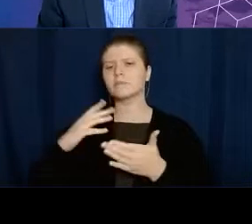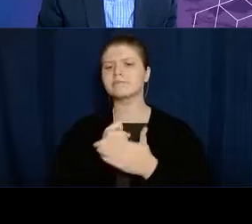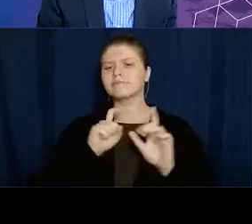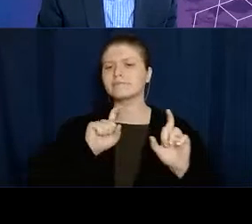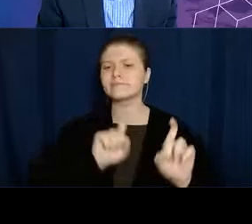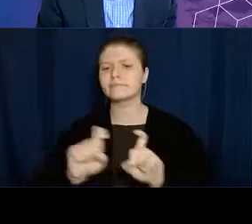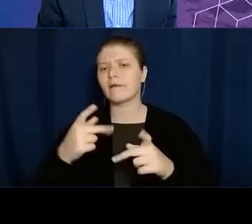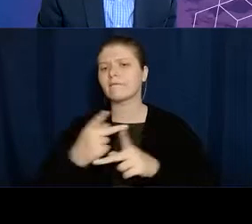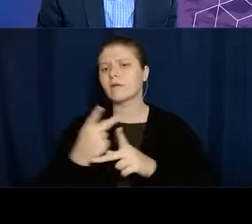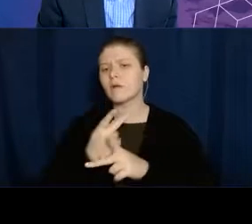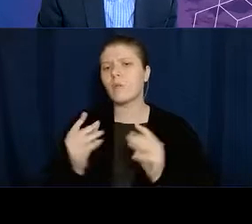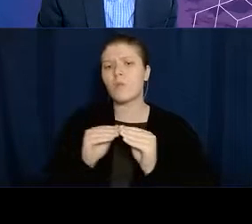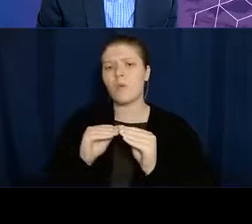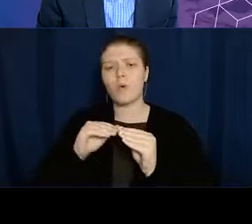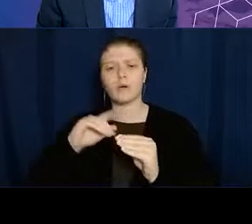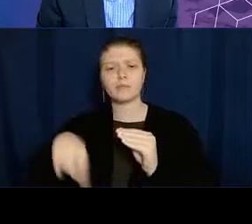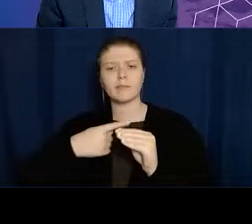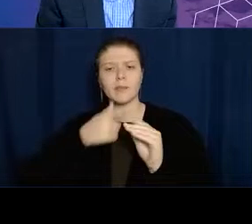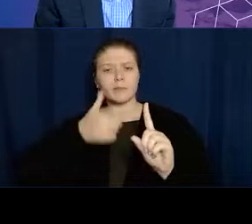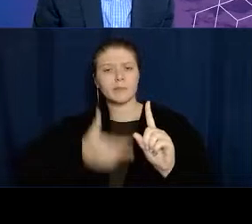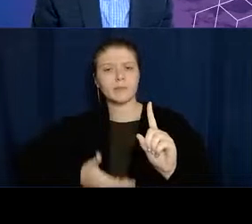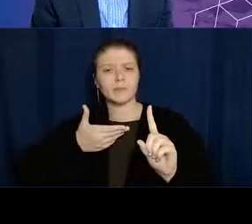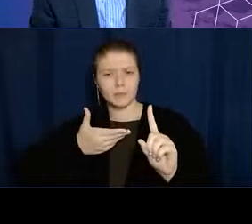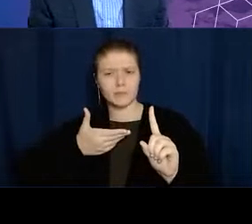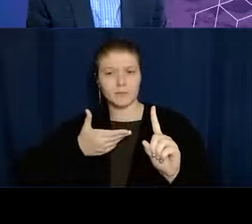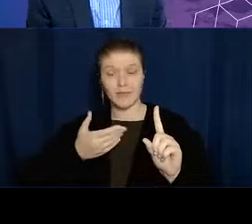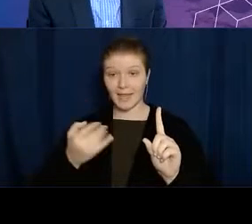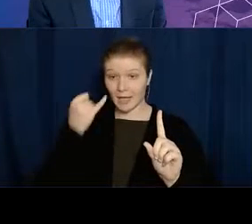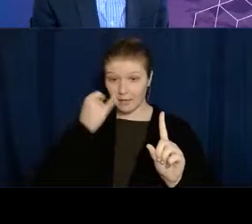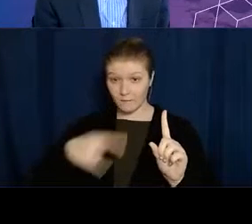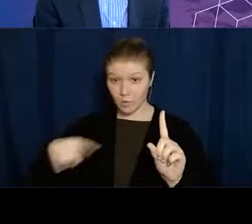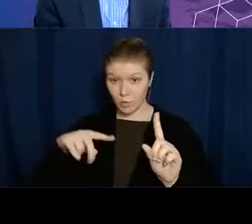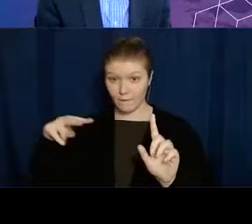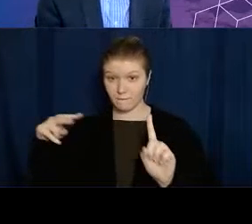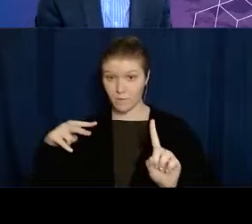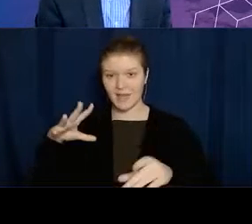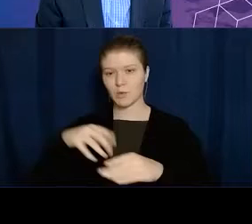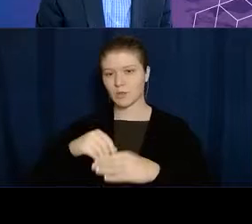And you'll only be able to access this poll if you're viewing this presentation from within the Zoom application.